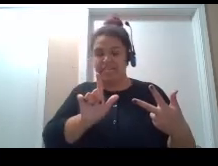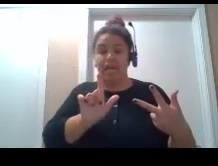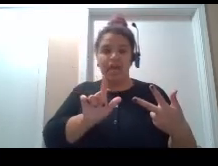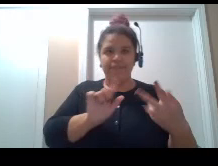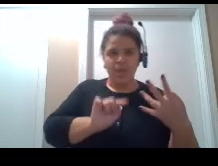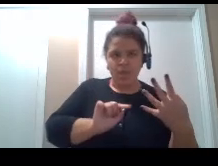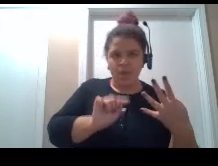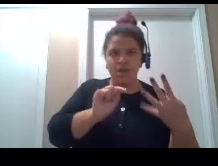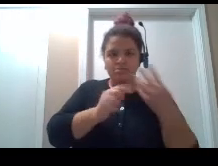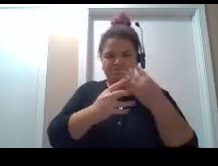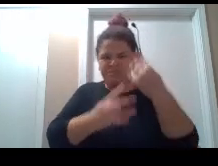Teams is selected.